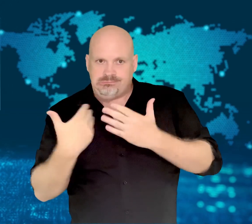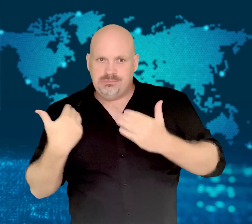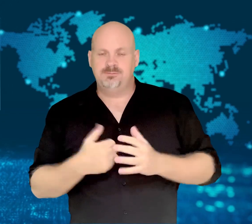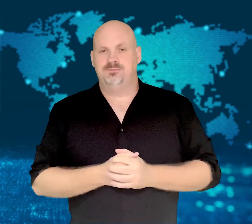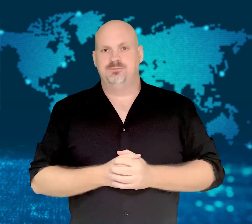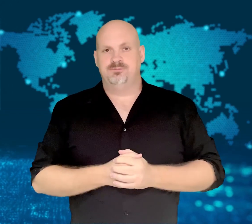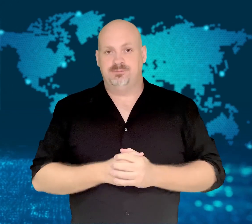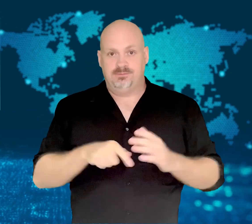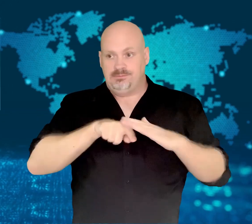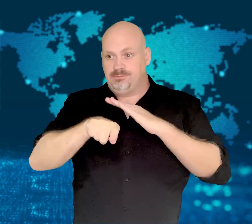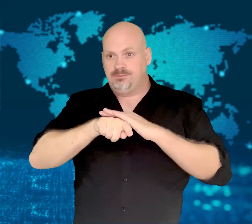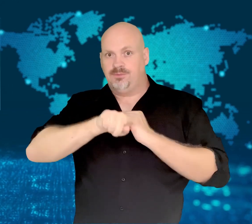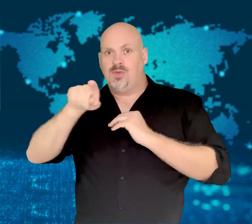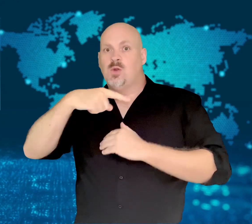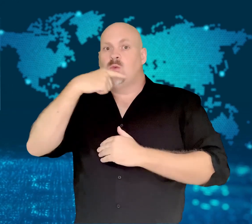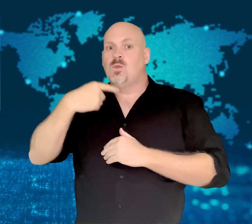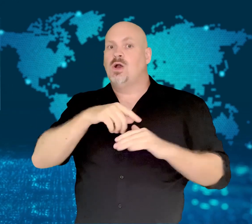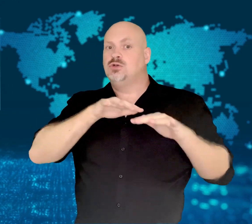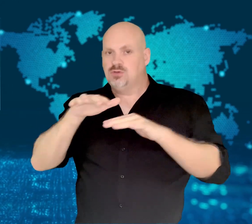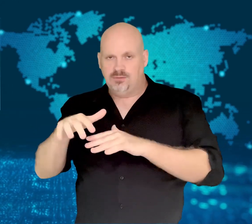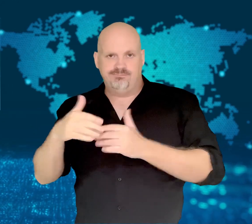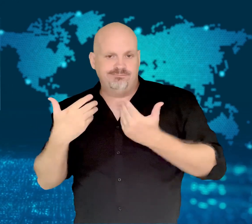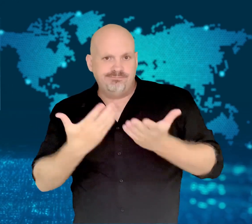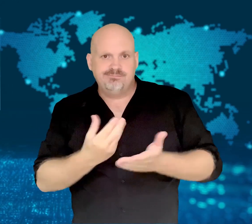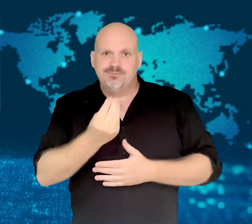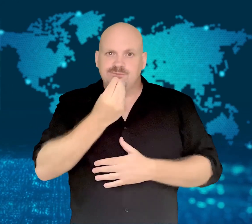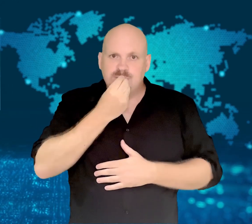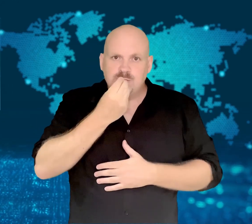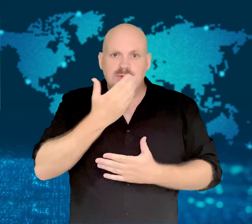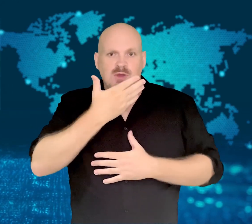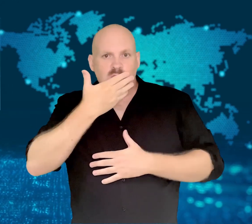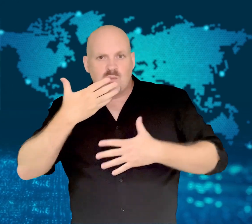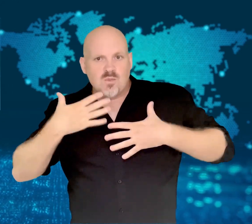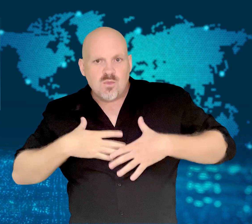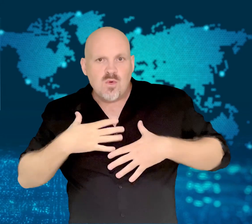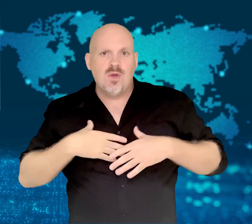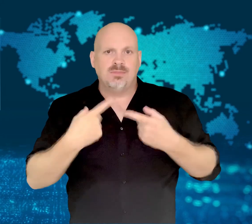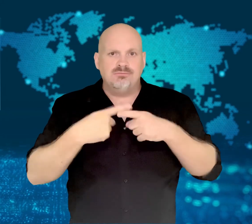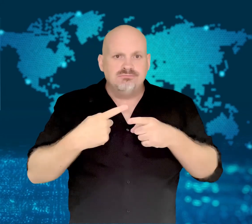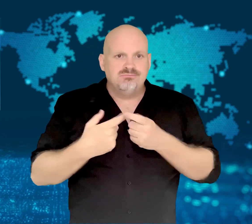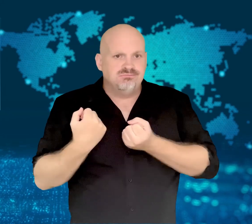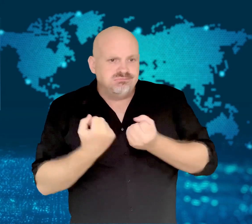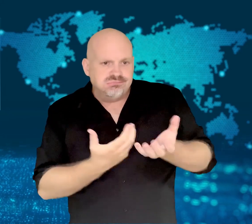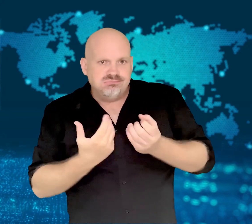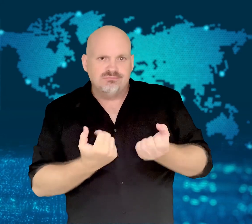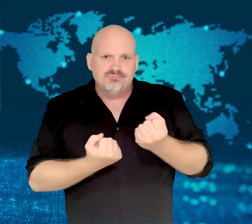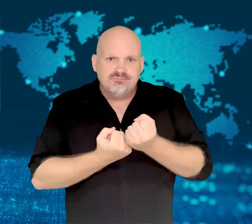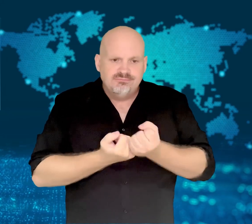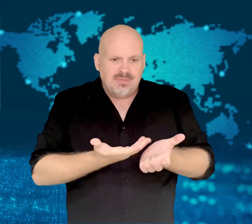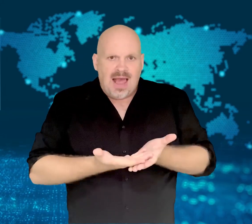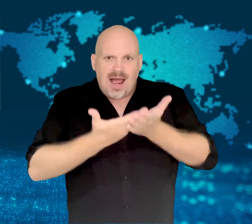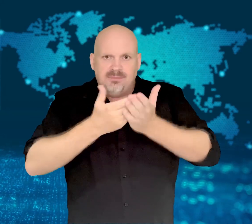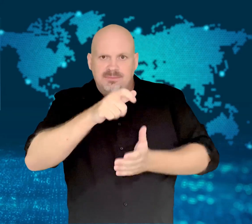Russia offered food, heat, and medical assistance to people trying to cross the border.